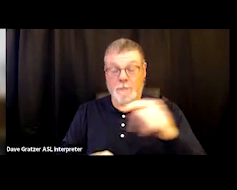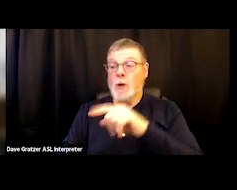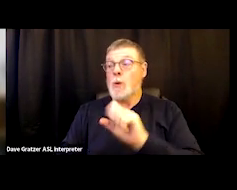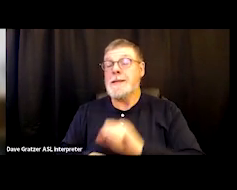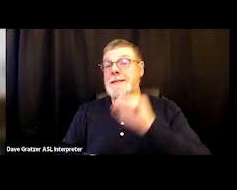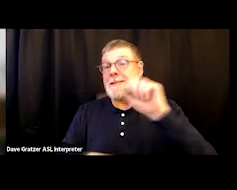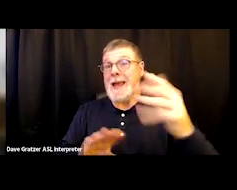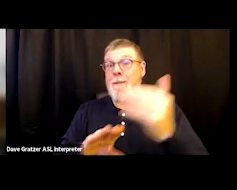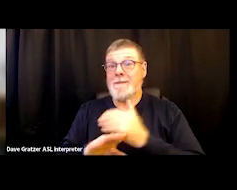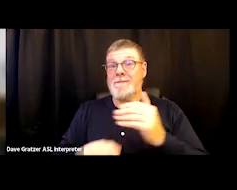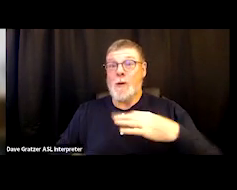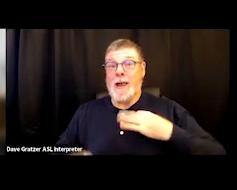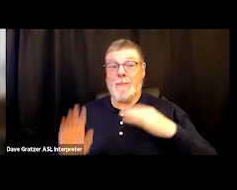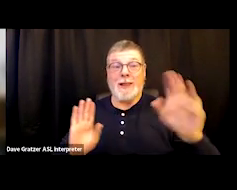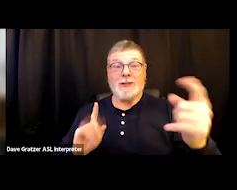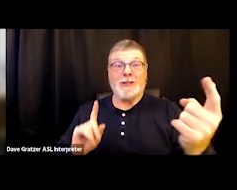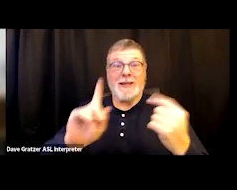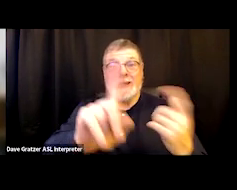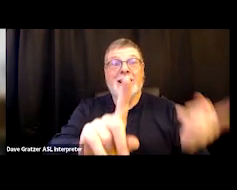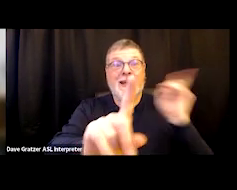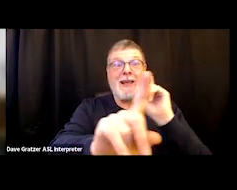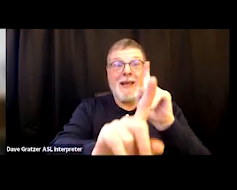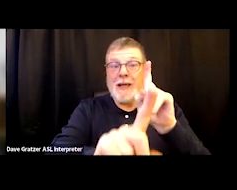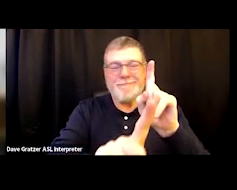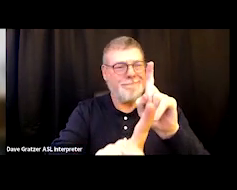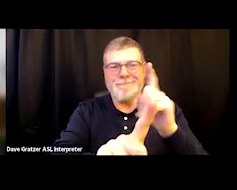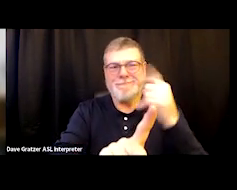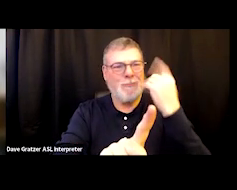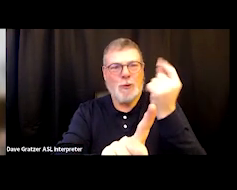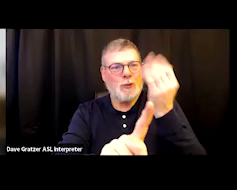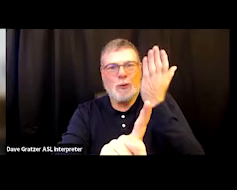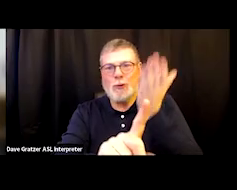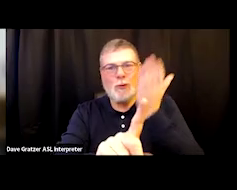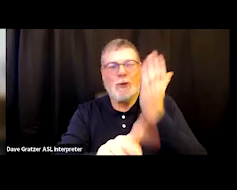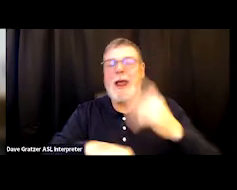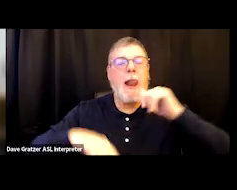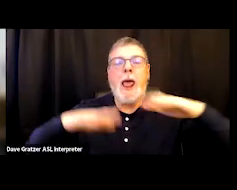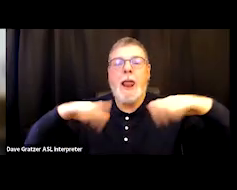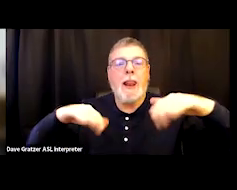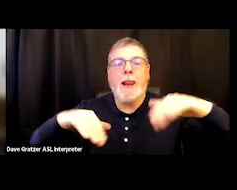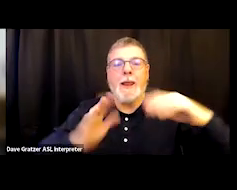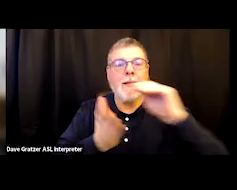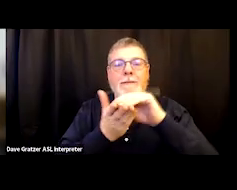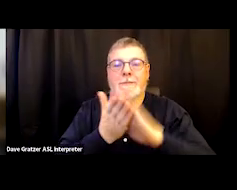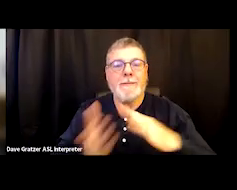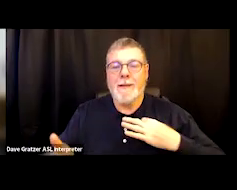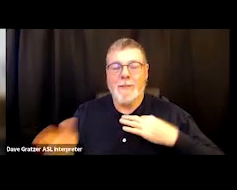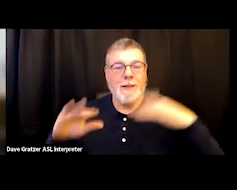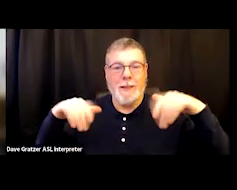before the actual application was submitted, they wouldn't know what to do with it because they wouldn't have any record of an application on file